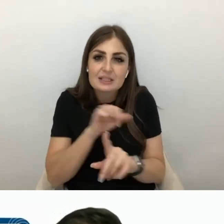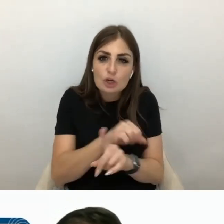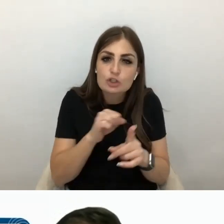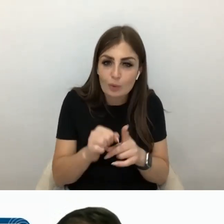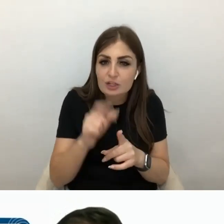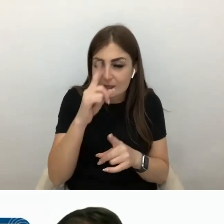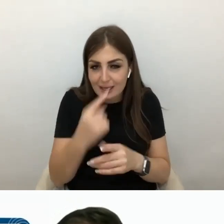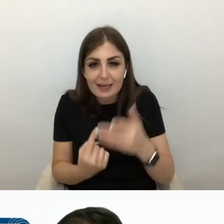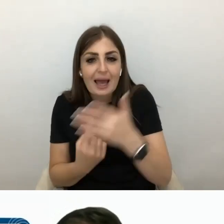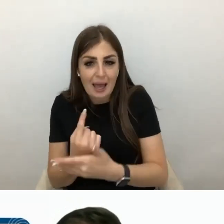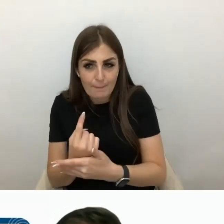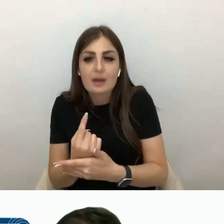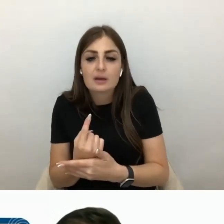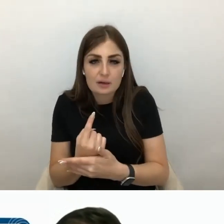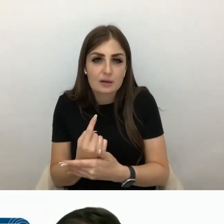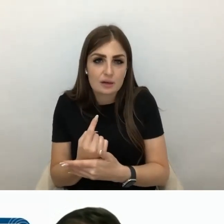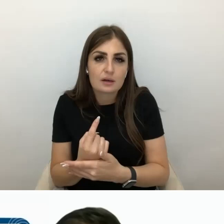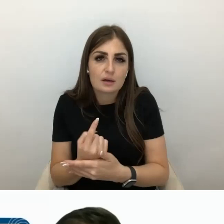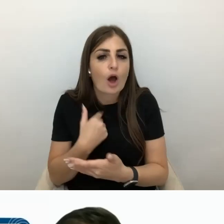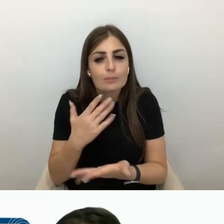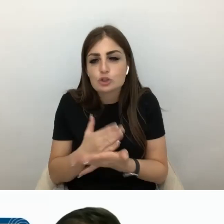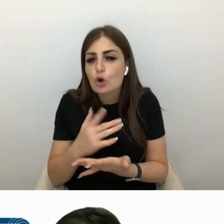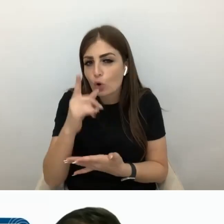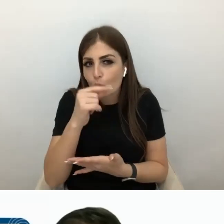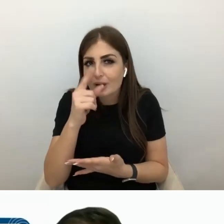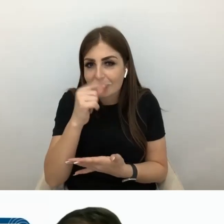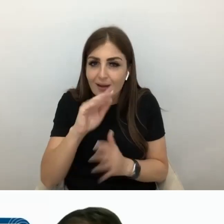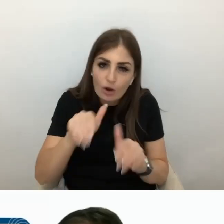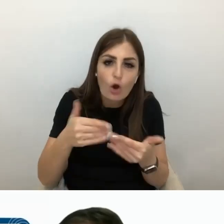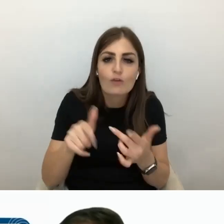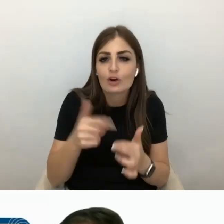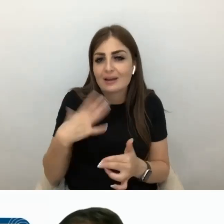that would justify it, we will only be able to offer it if you do ask.